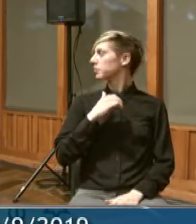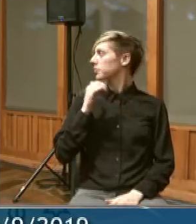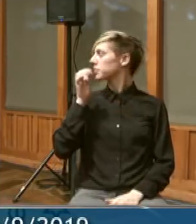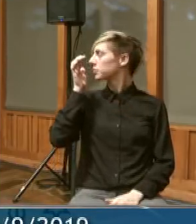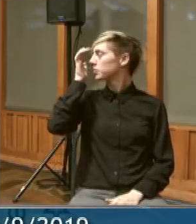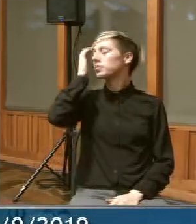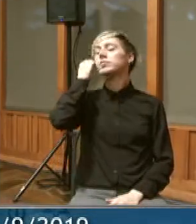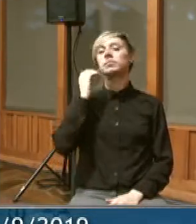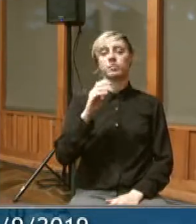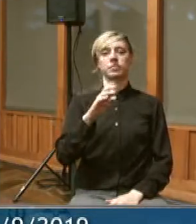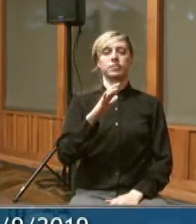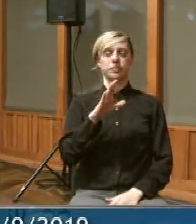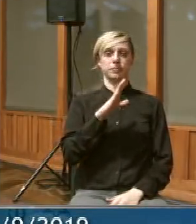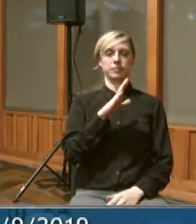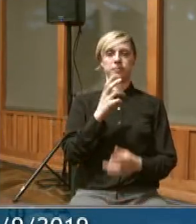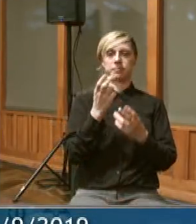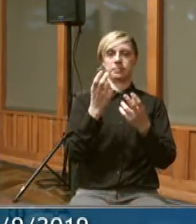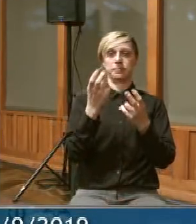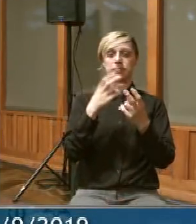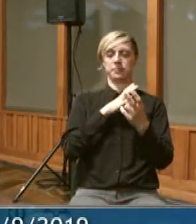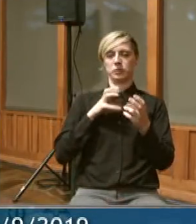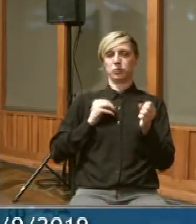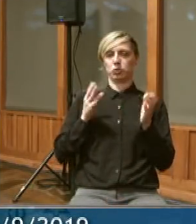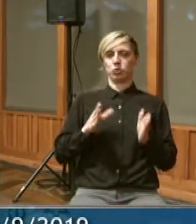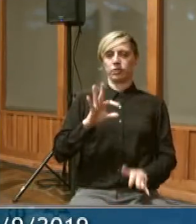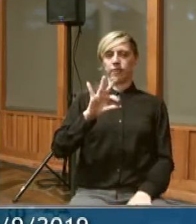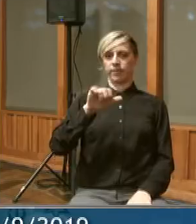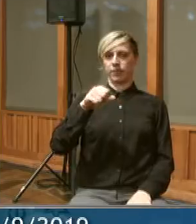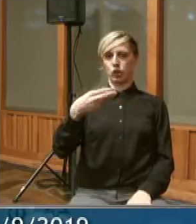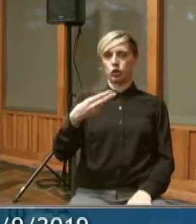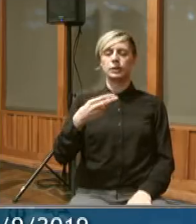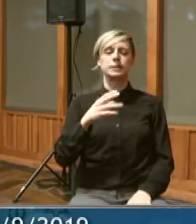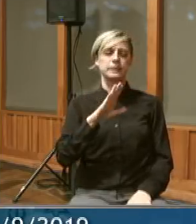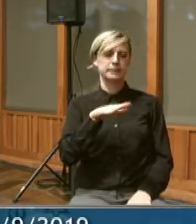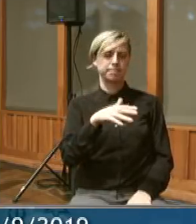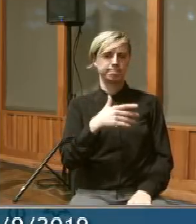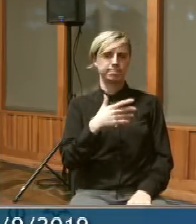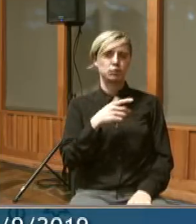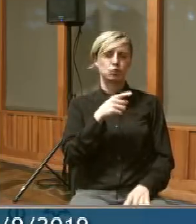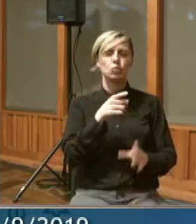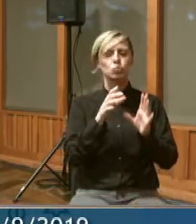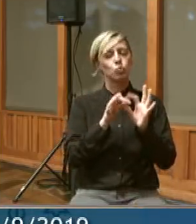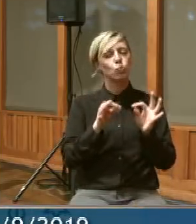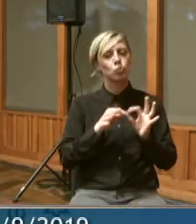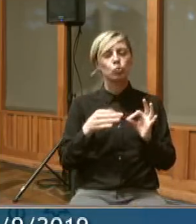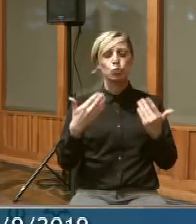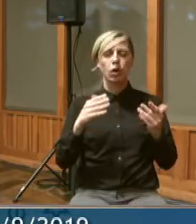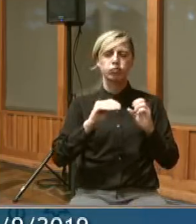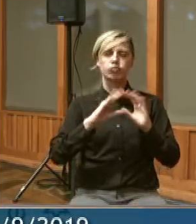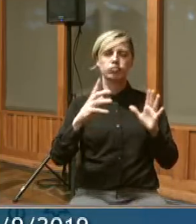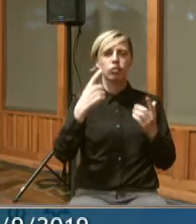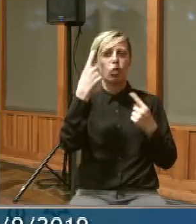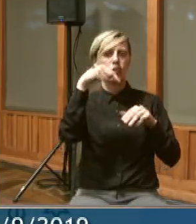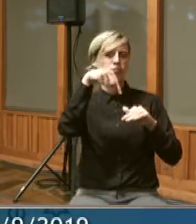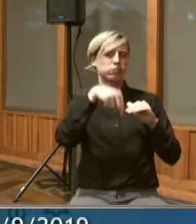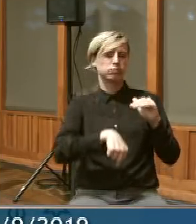THANK YOU. Fish: FIRST I WANT TO RESPOND BRIEFLY. YOU SAID A LOT OF THOUGHTFUL THINGS WHICH WE'LL THINK ABOUT.